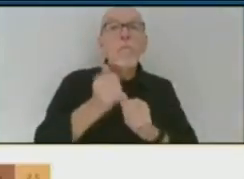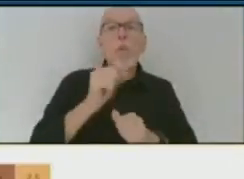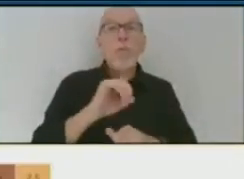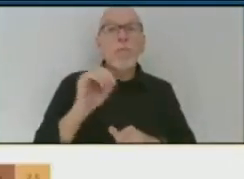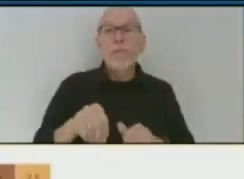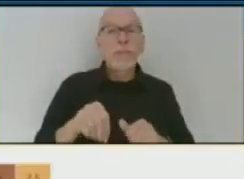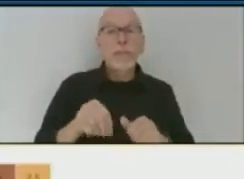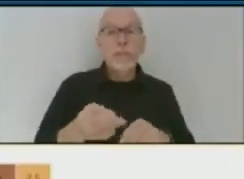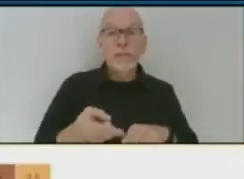THE PAST FOUR WEEKS.